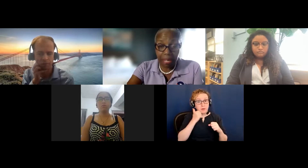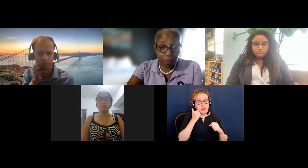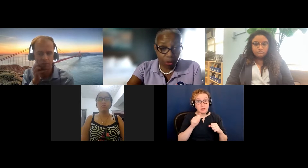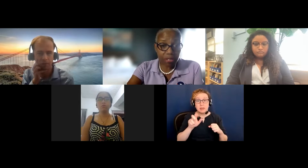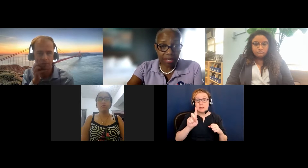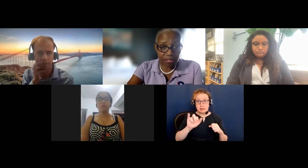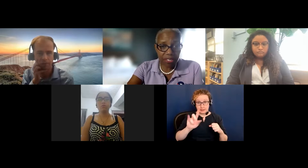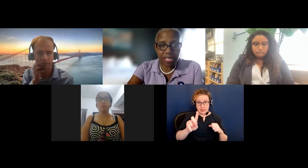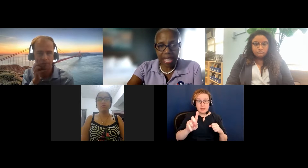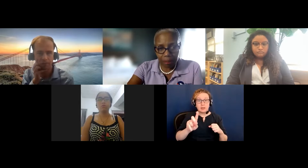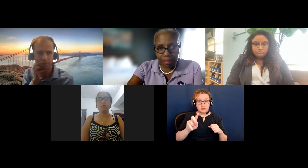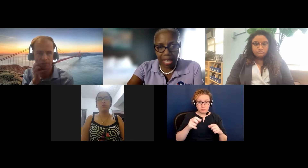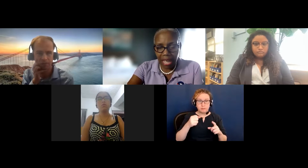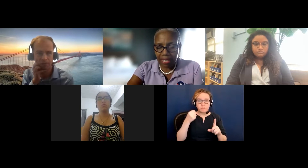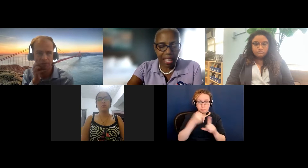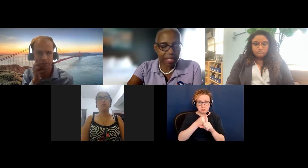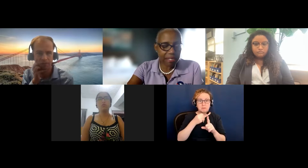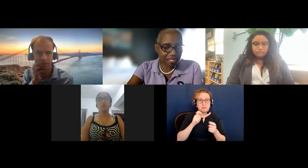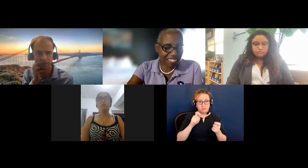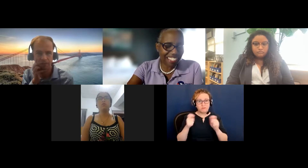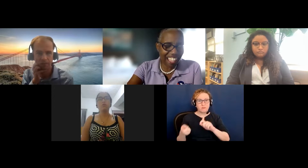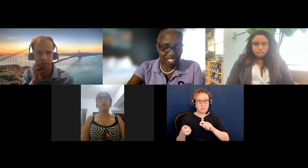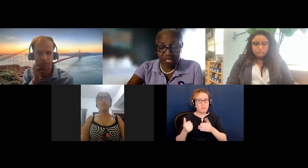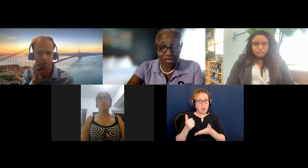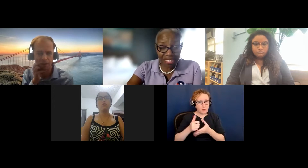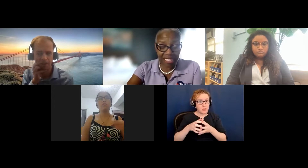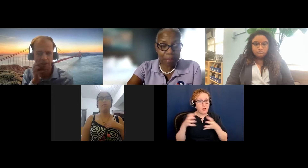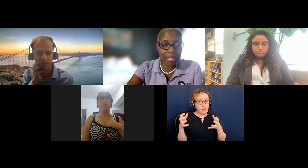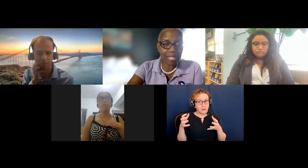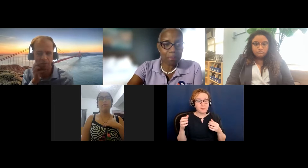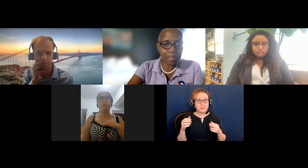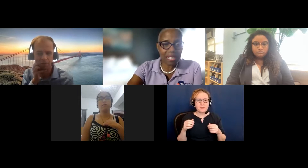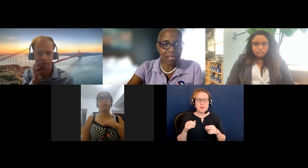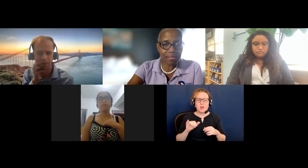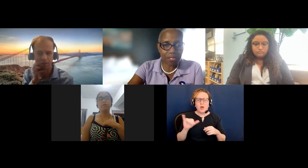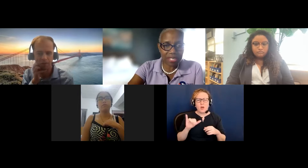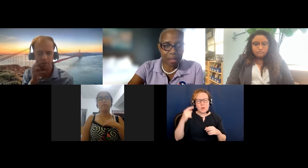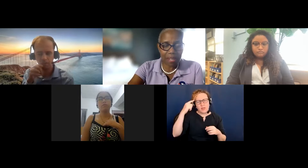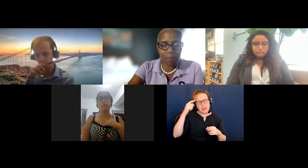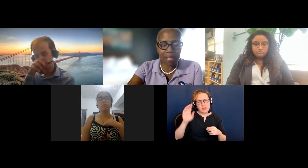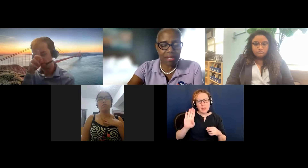a world of difference and it helped a lot. I also think being in Belize for the time I was in that